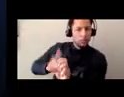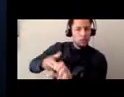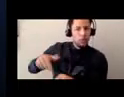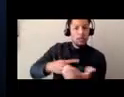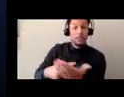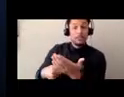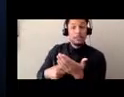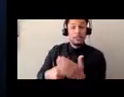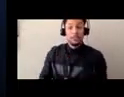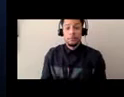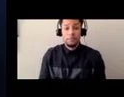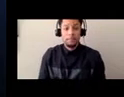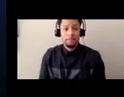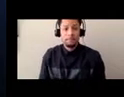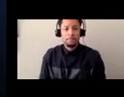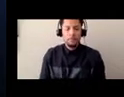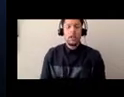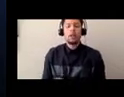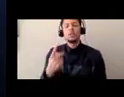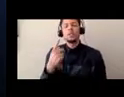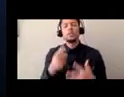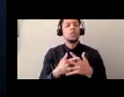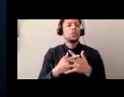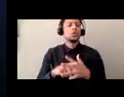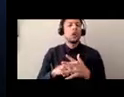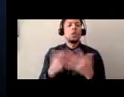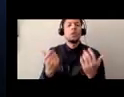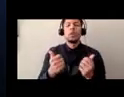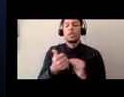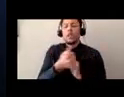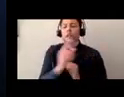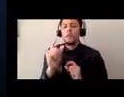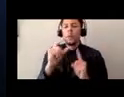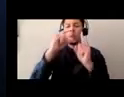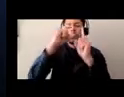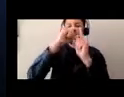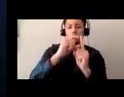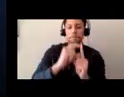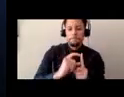So we wanted to begin with just a few terms.